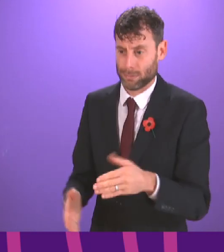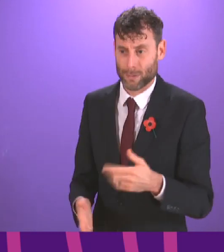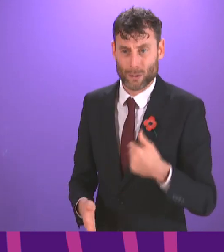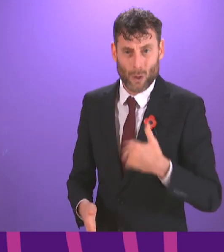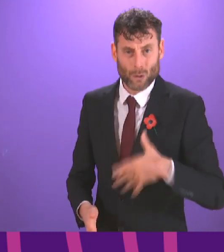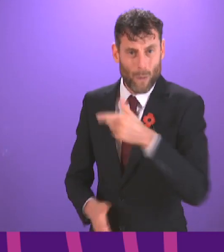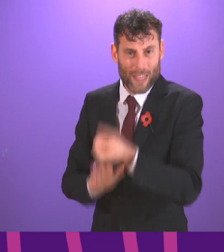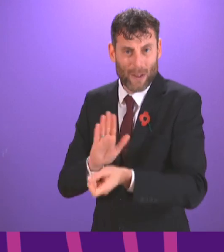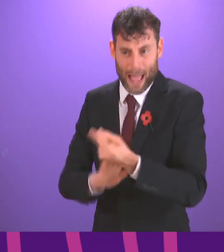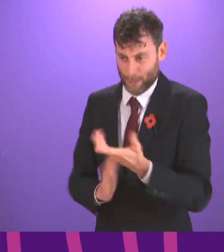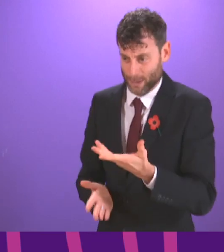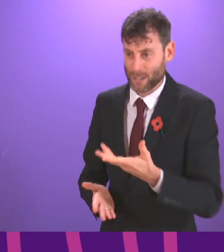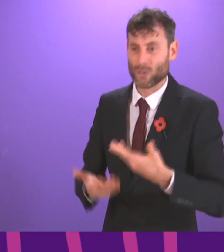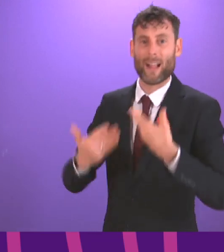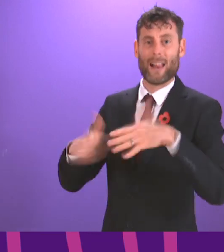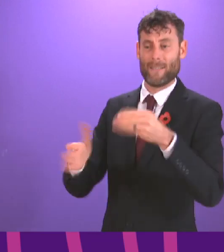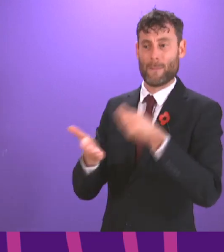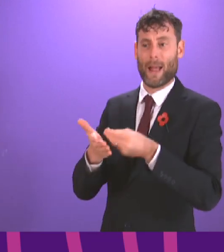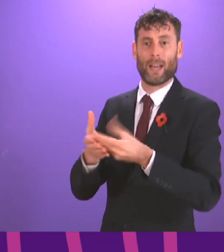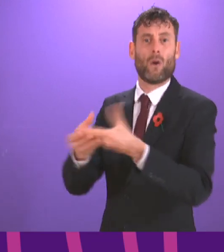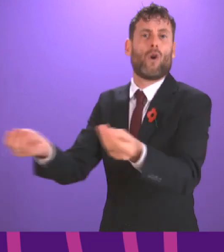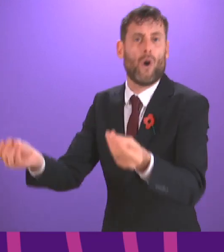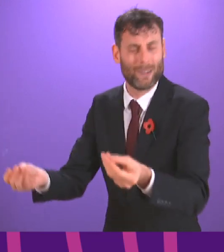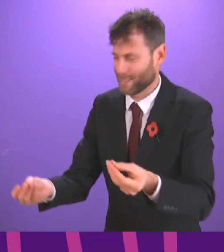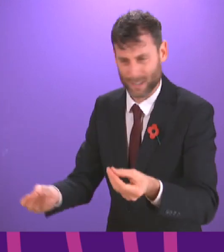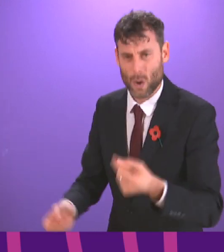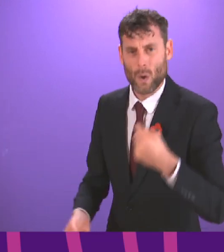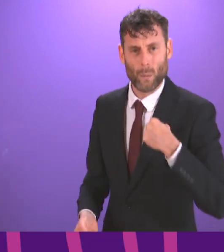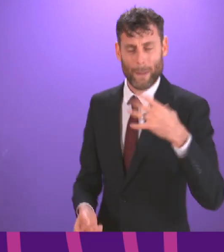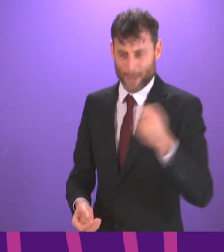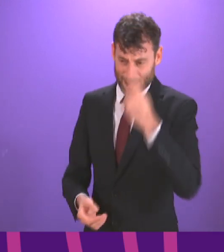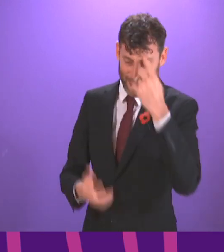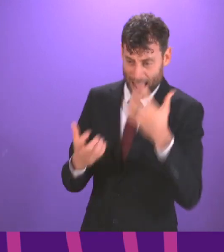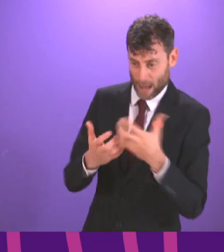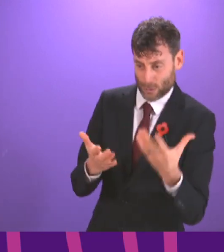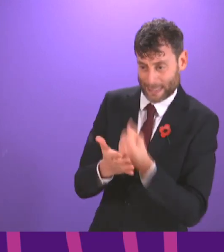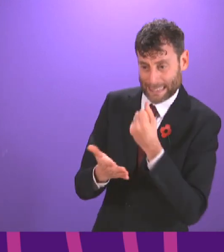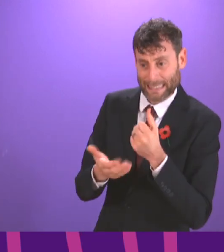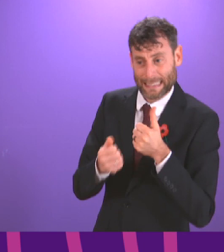to simply allow BiFab to go to the wall if there is a way for us to avoid that happening.